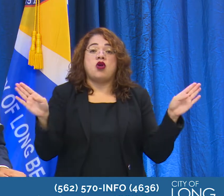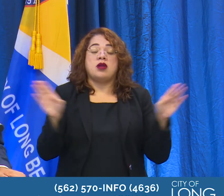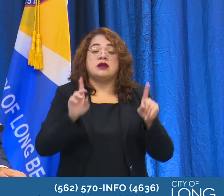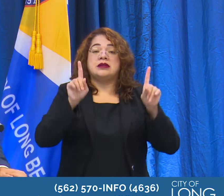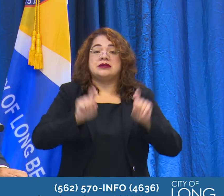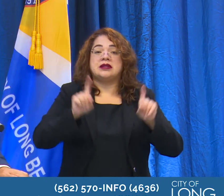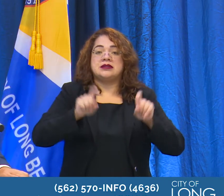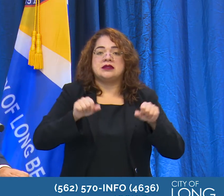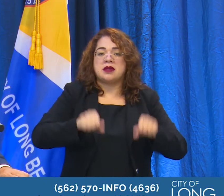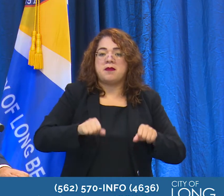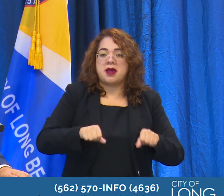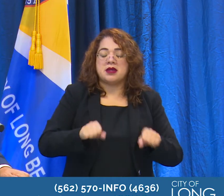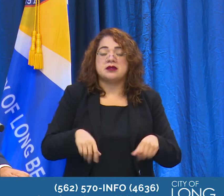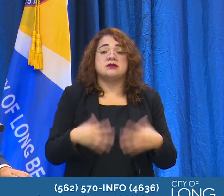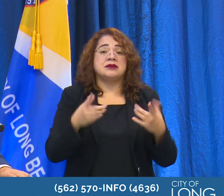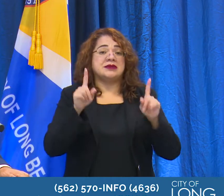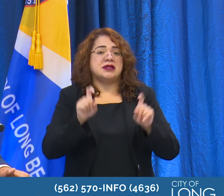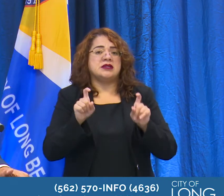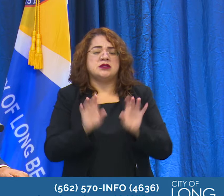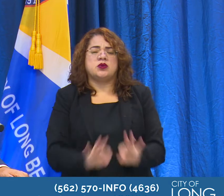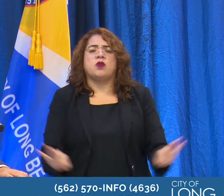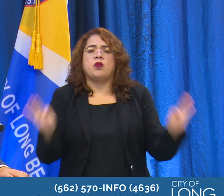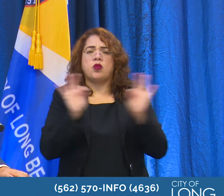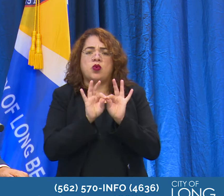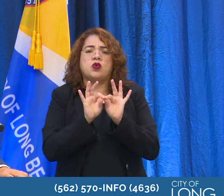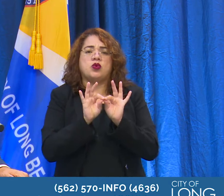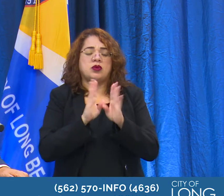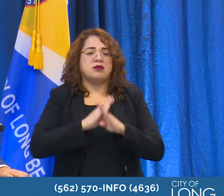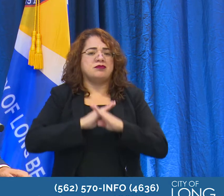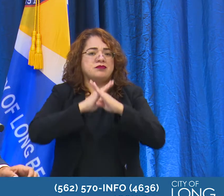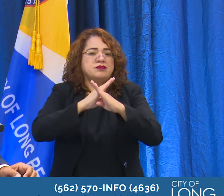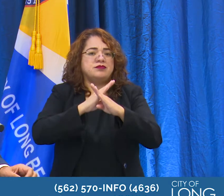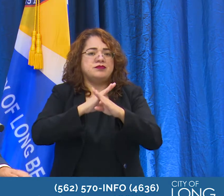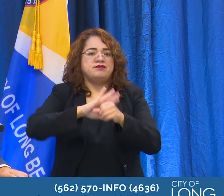We know that testing is a critical piece of preventing the spread of COVID-19.